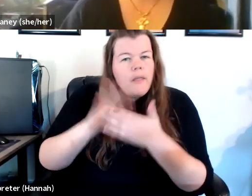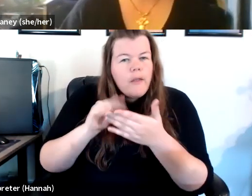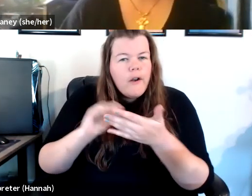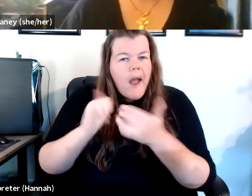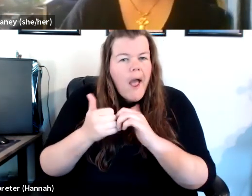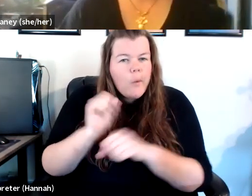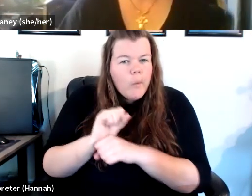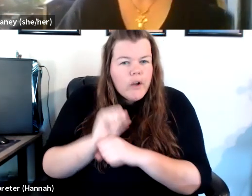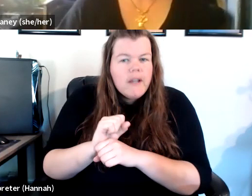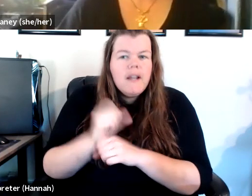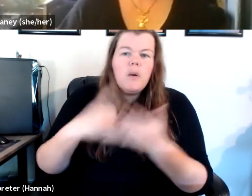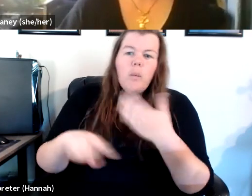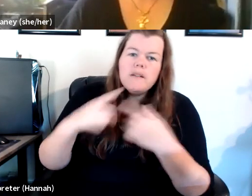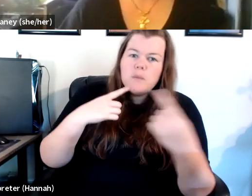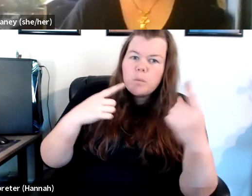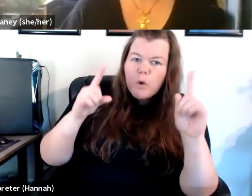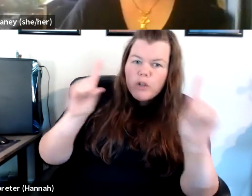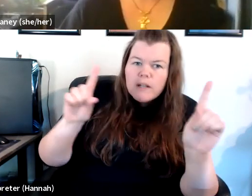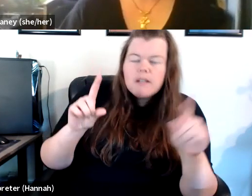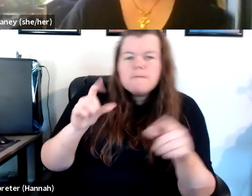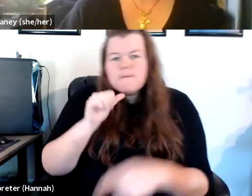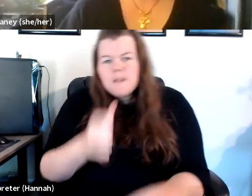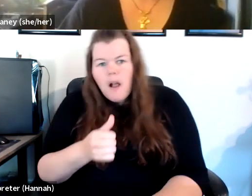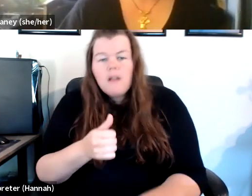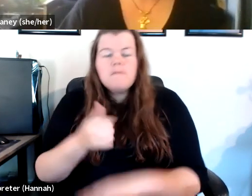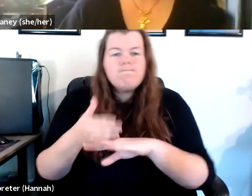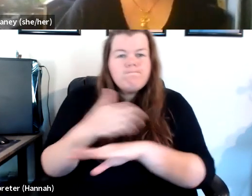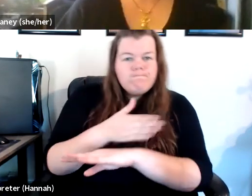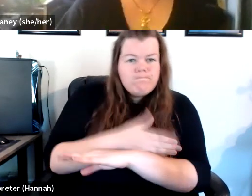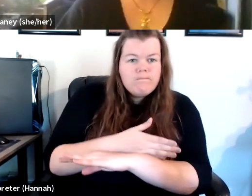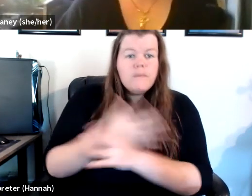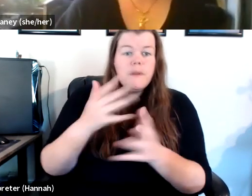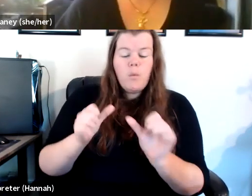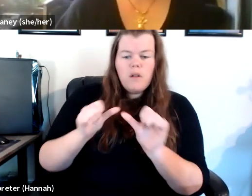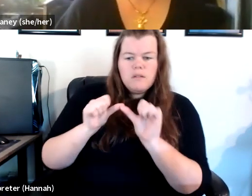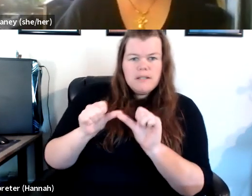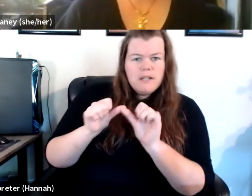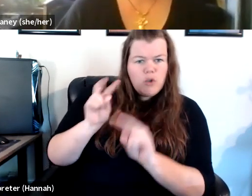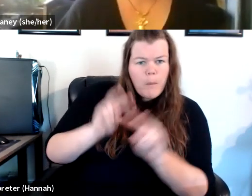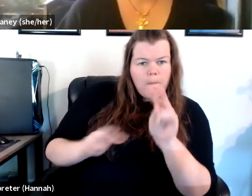improve for the future. We also want to create and monitor best practices for the use of LRAs